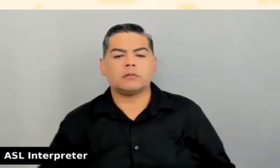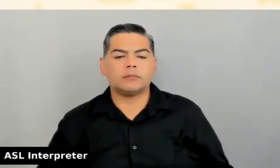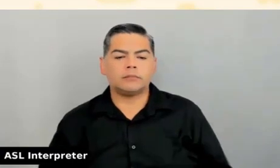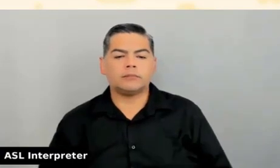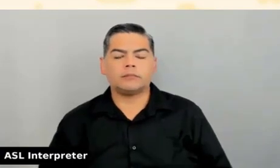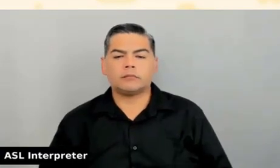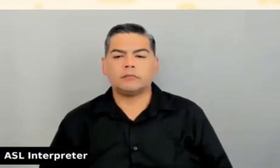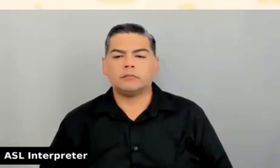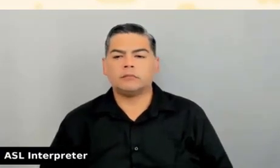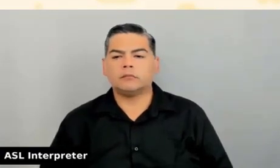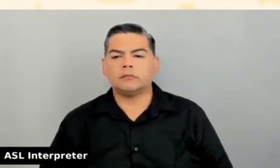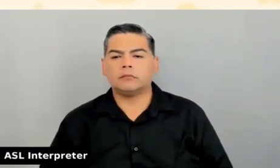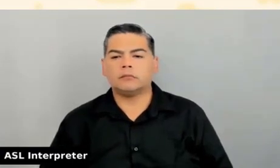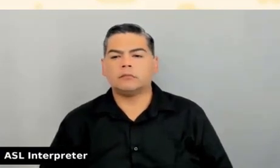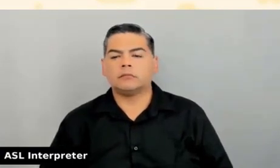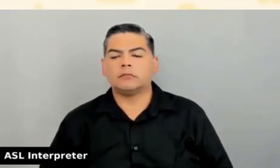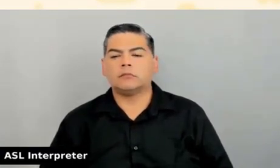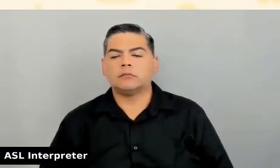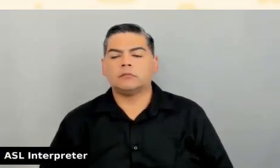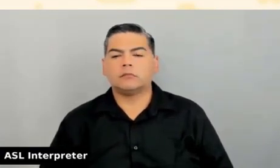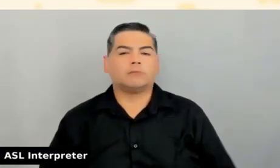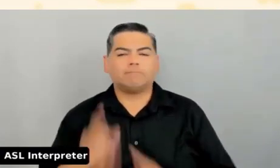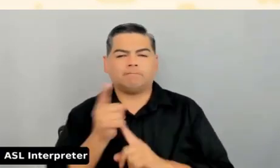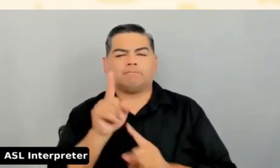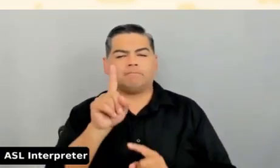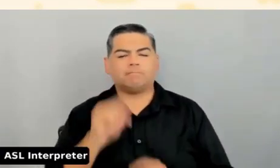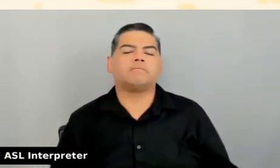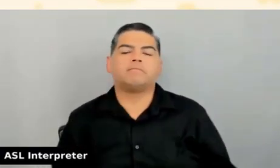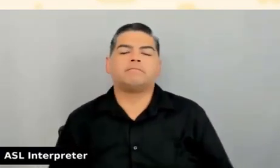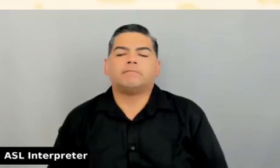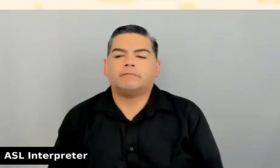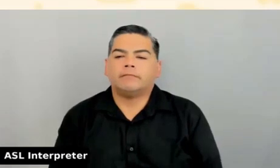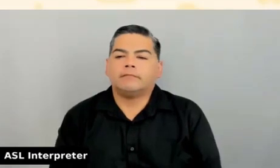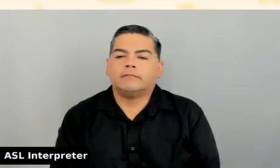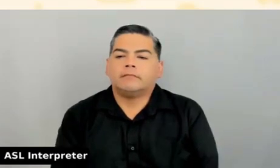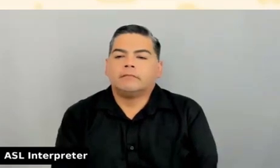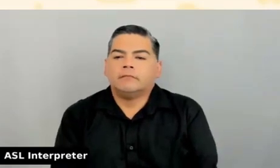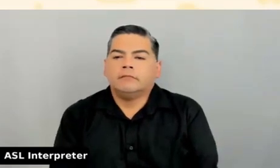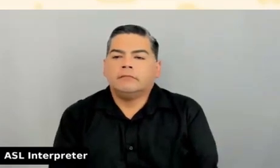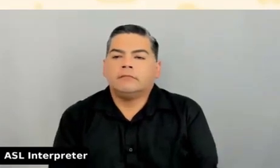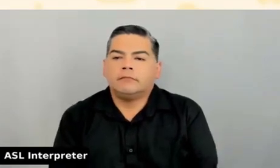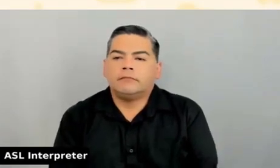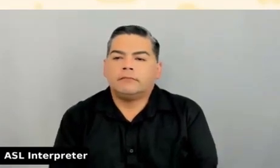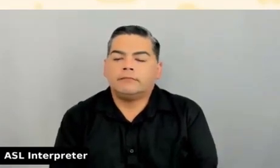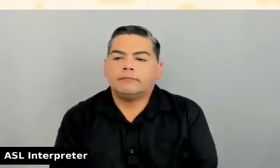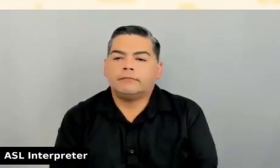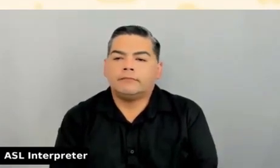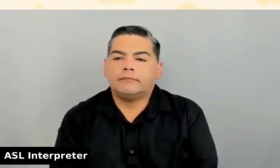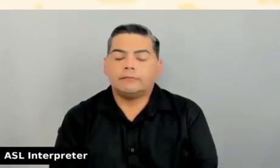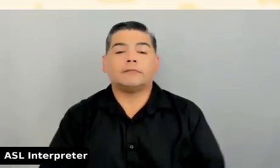In my computer's system preferences under accessibility,